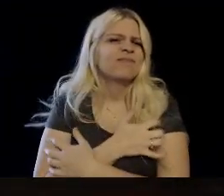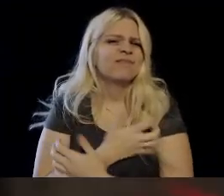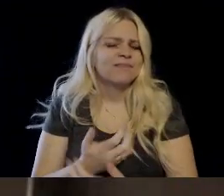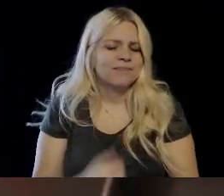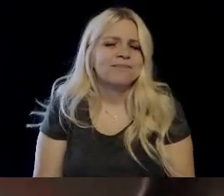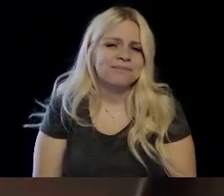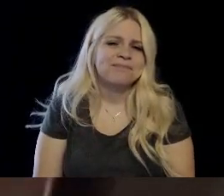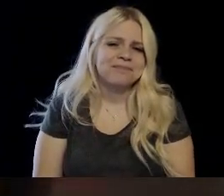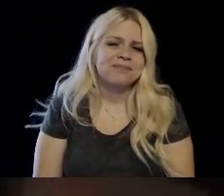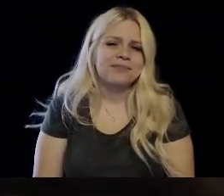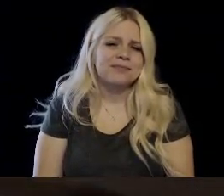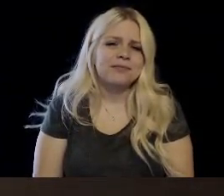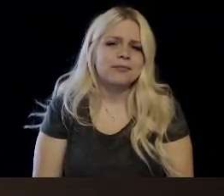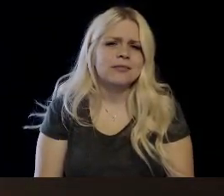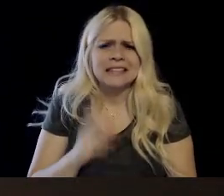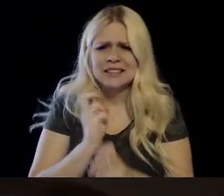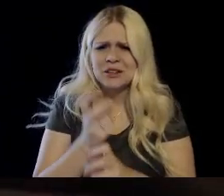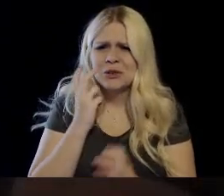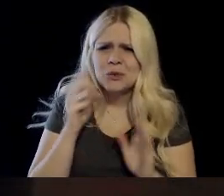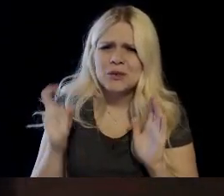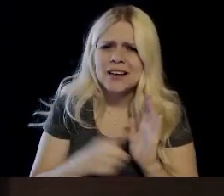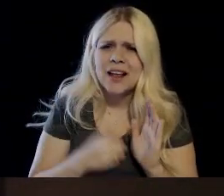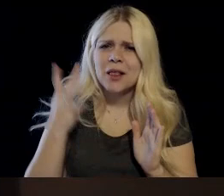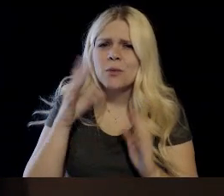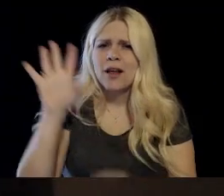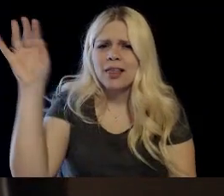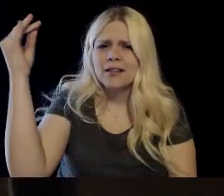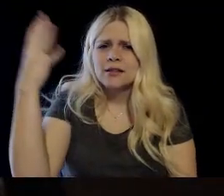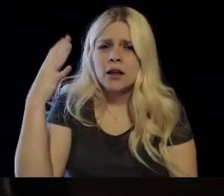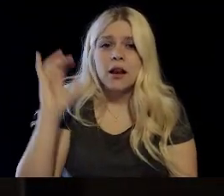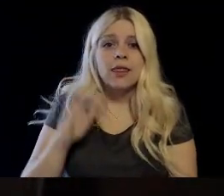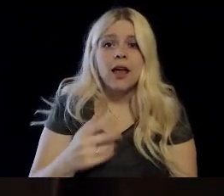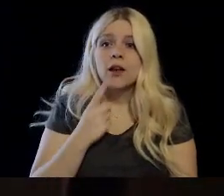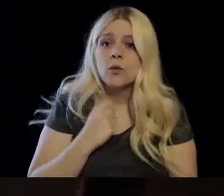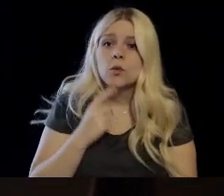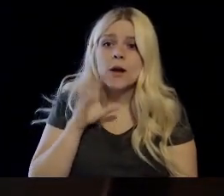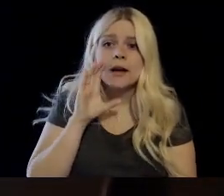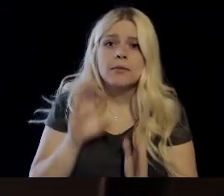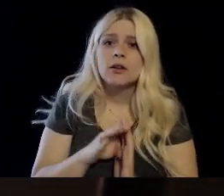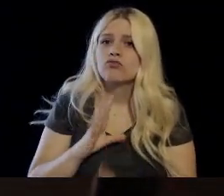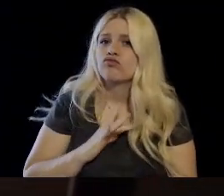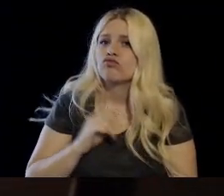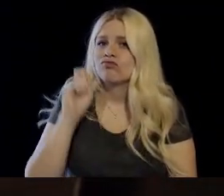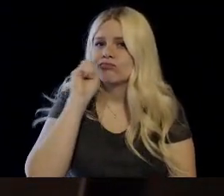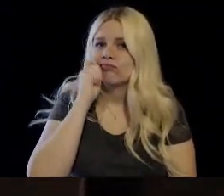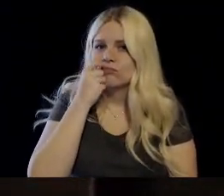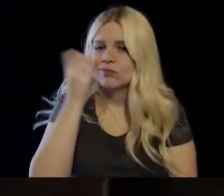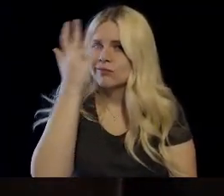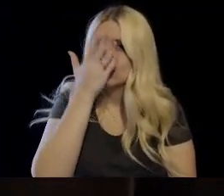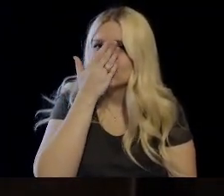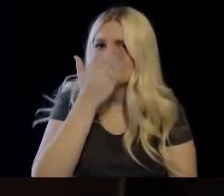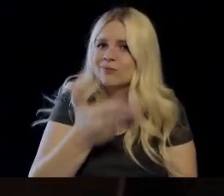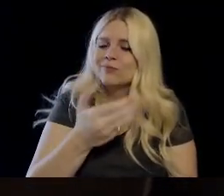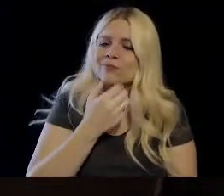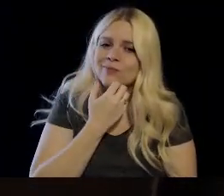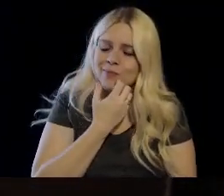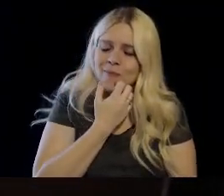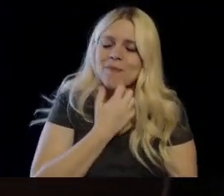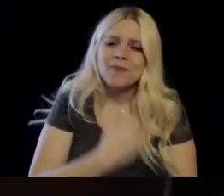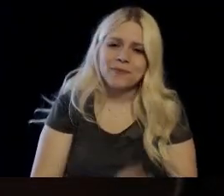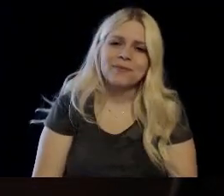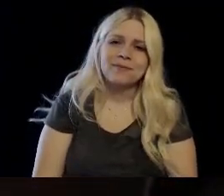Erica: A little bit tricky, but that red one looks good! We're going to be doing work with